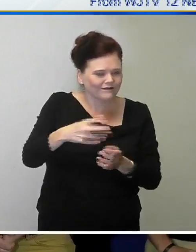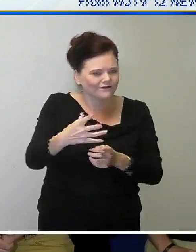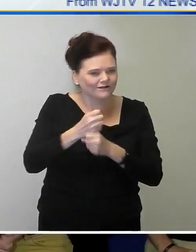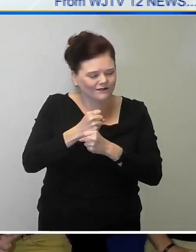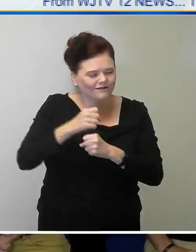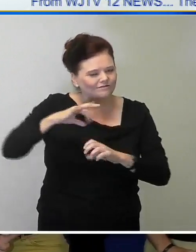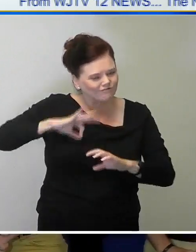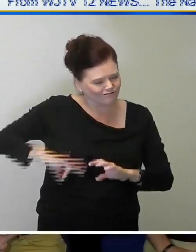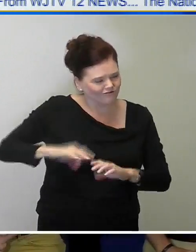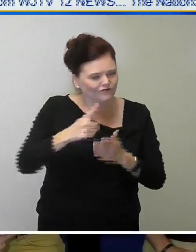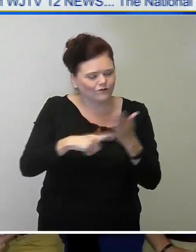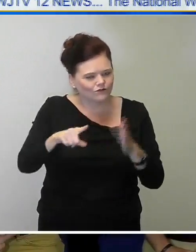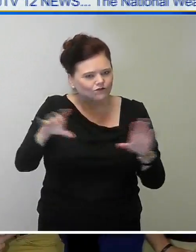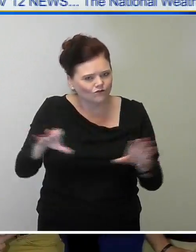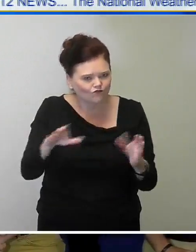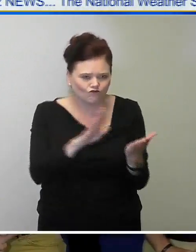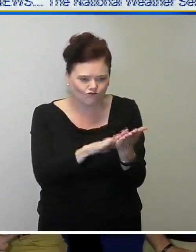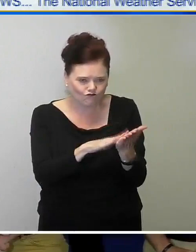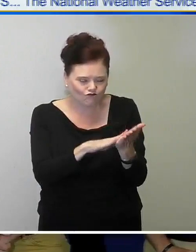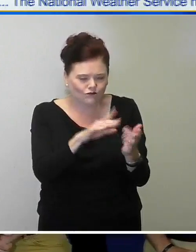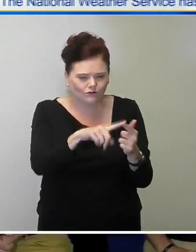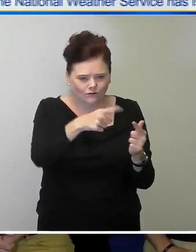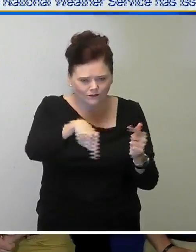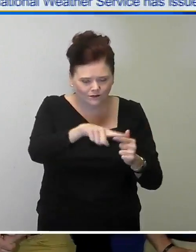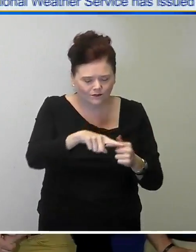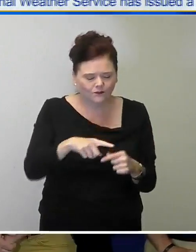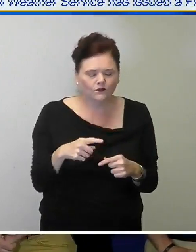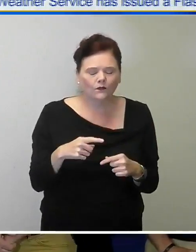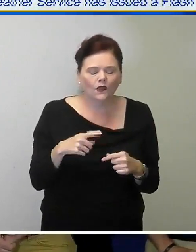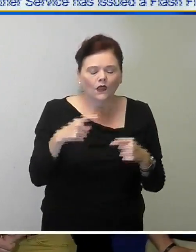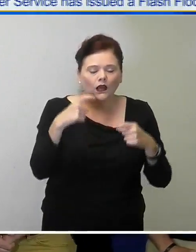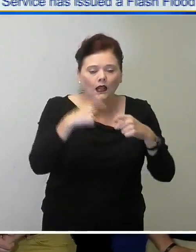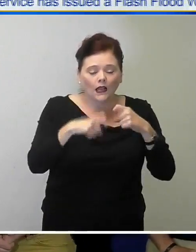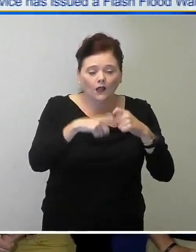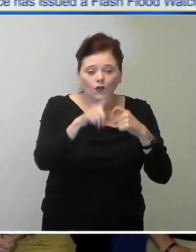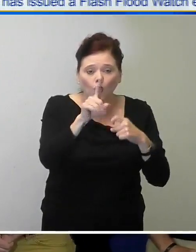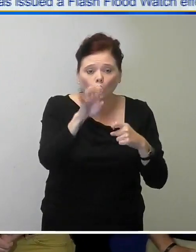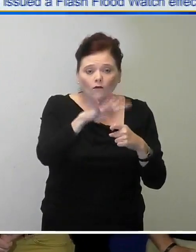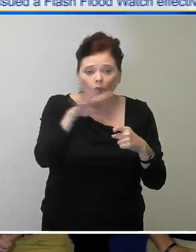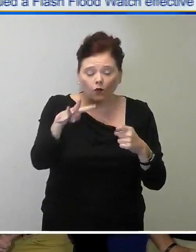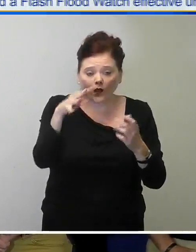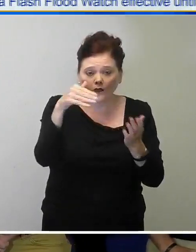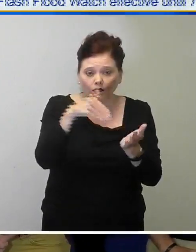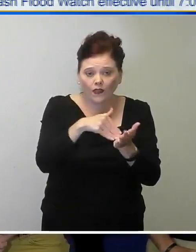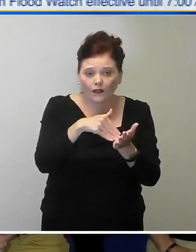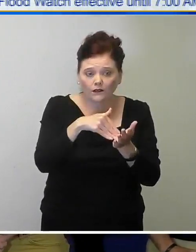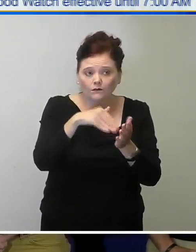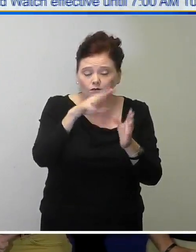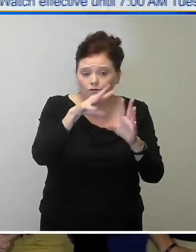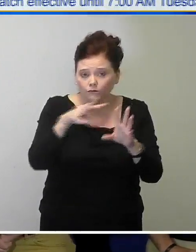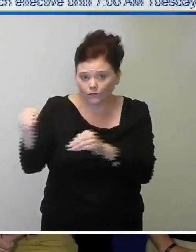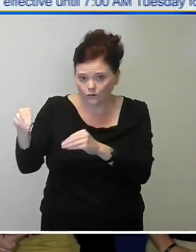SAFETY. THEY DON'T GET TO COME UP HERE